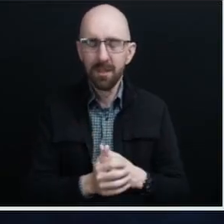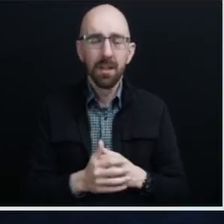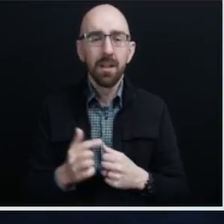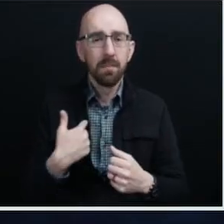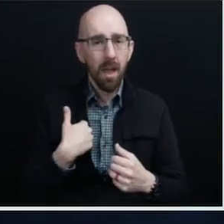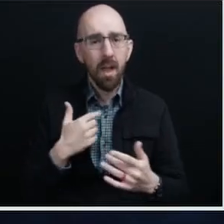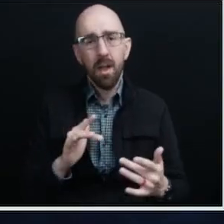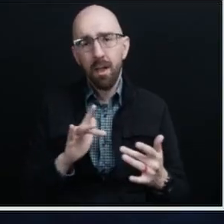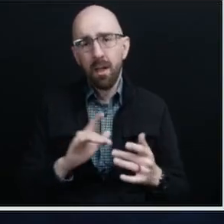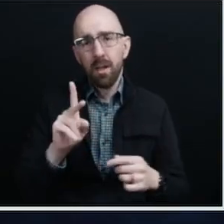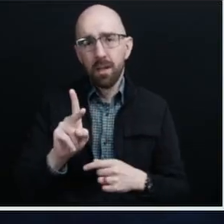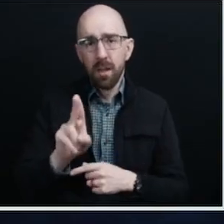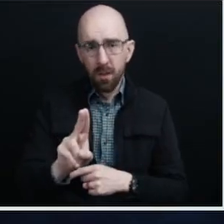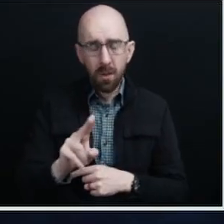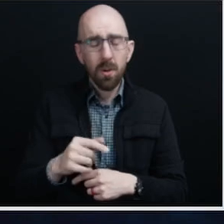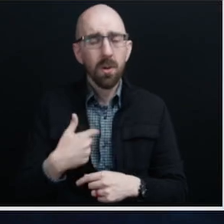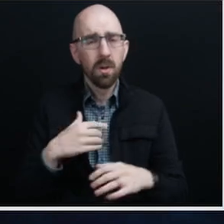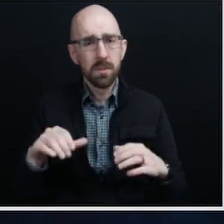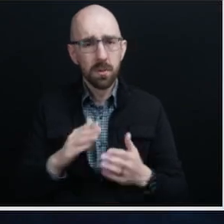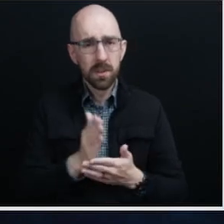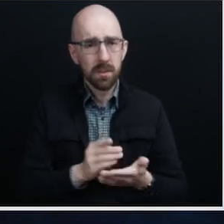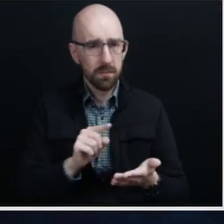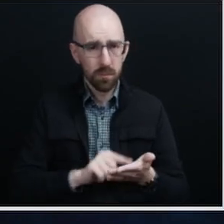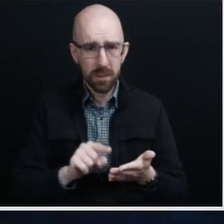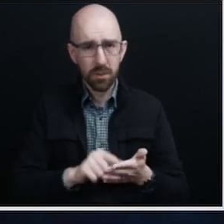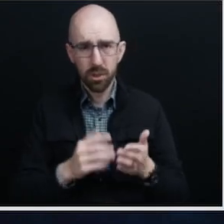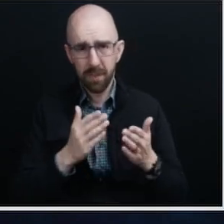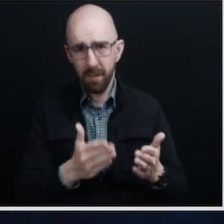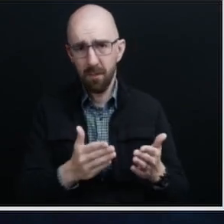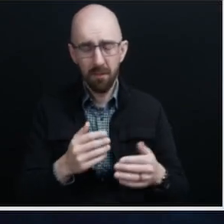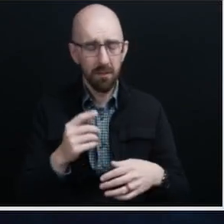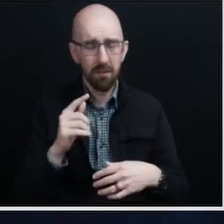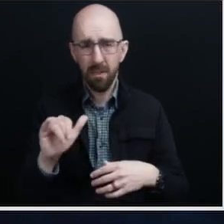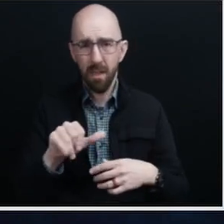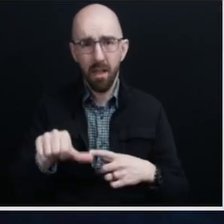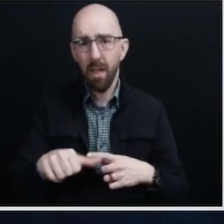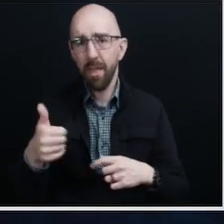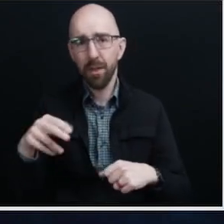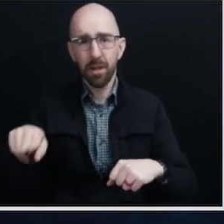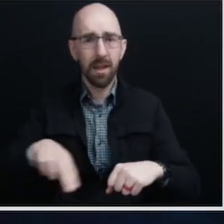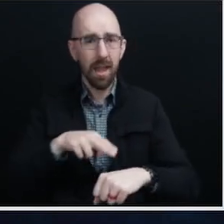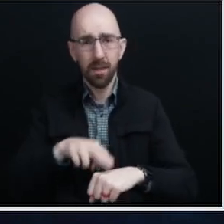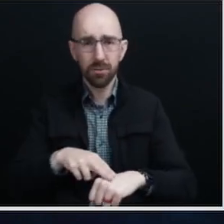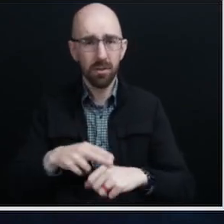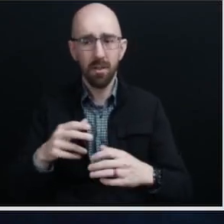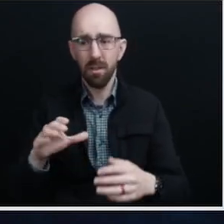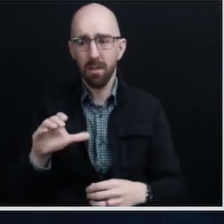KU and had been doing some research as far as like other national kind of cancer centers that